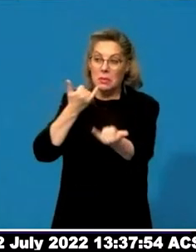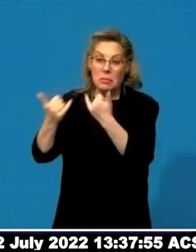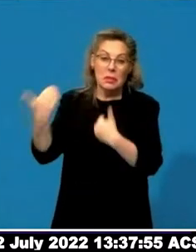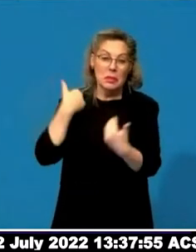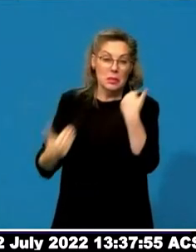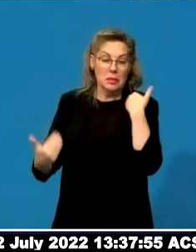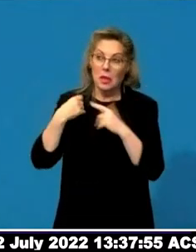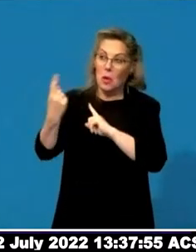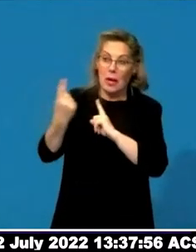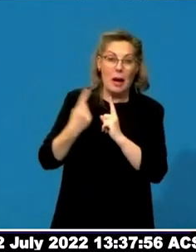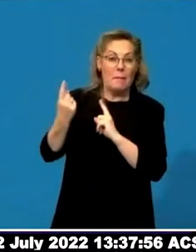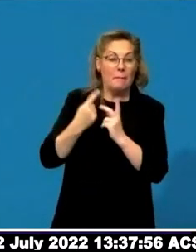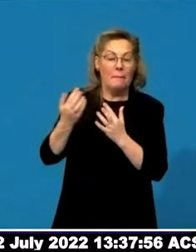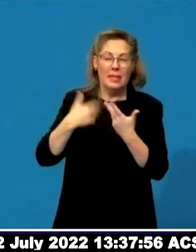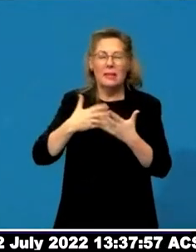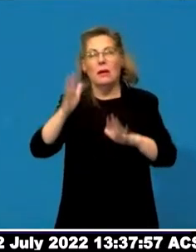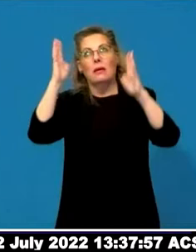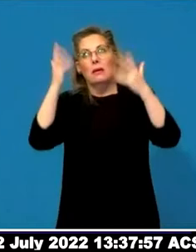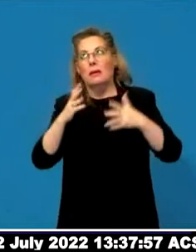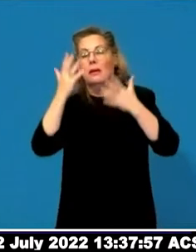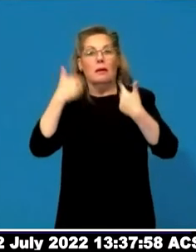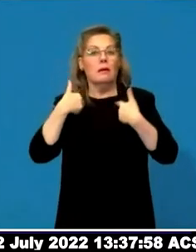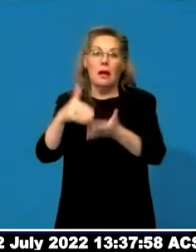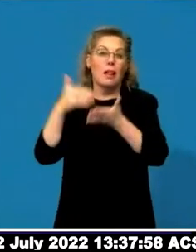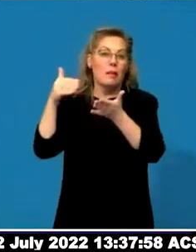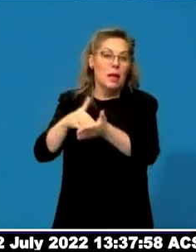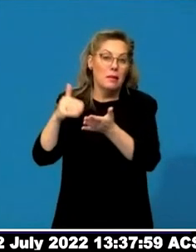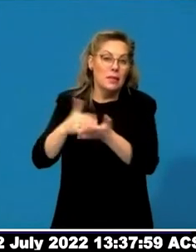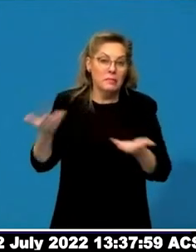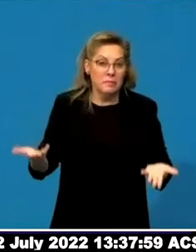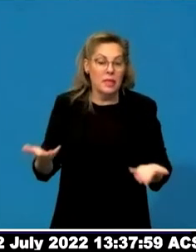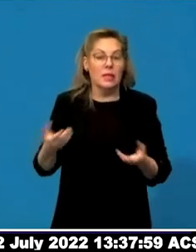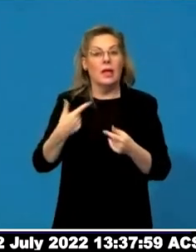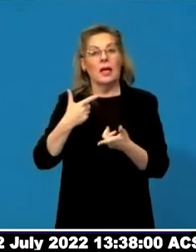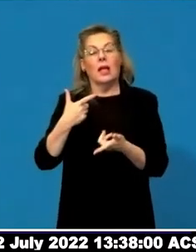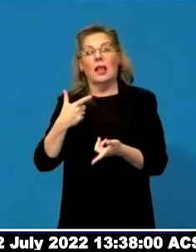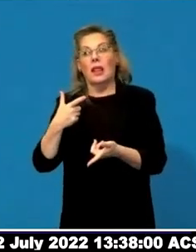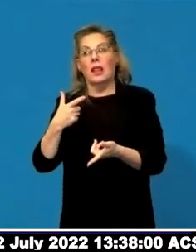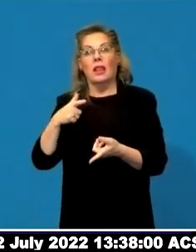to the office, asking for help to get their kids back to the Lands